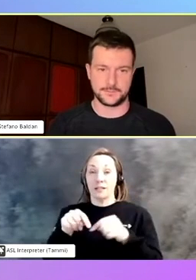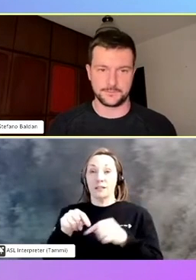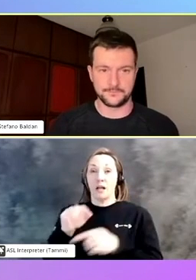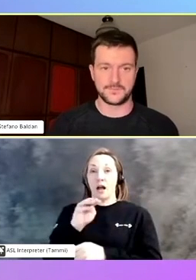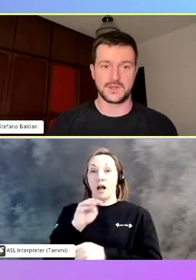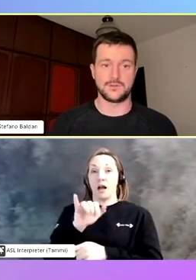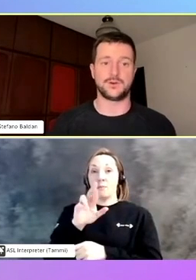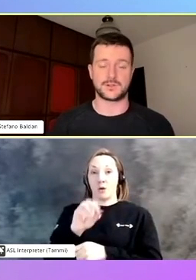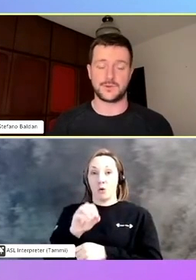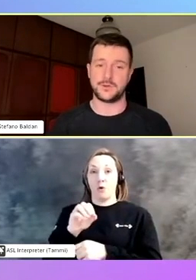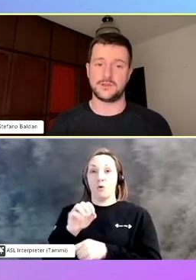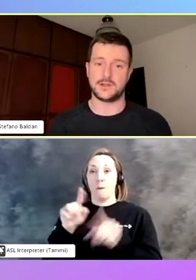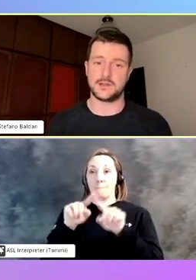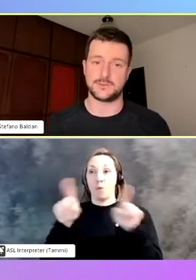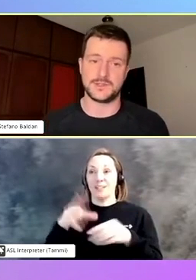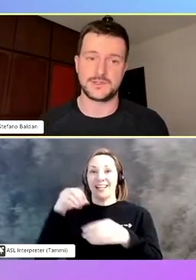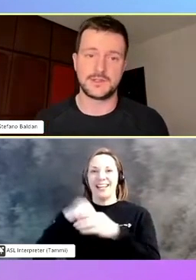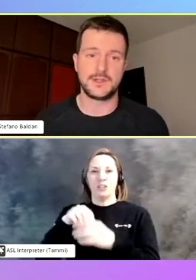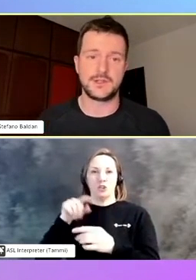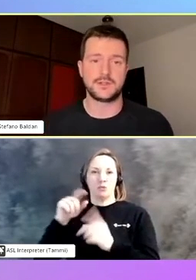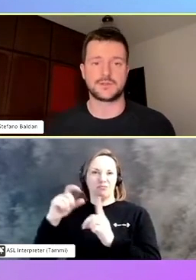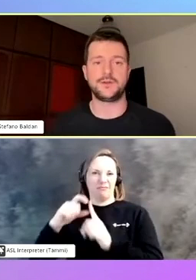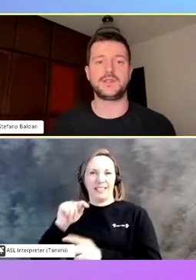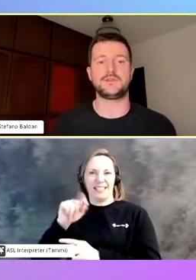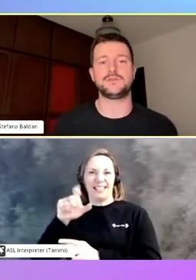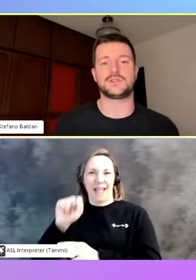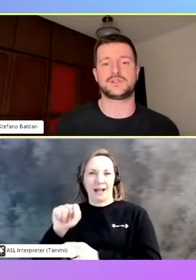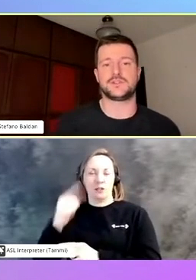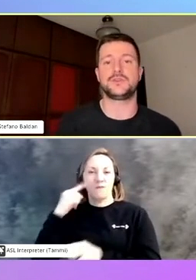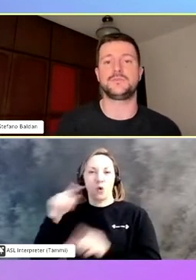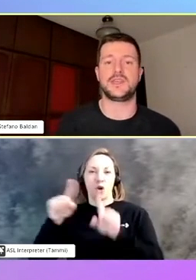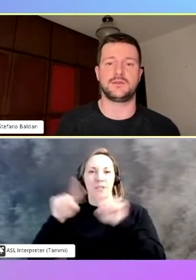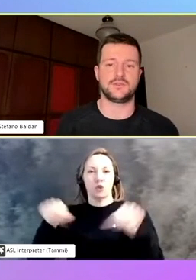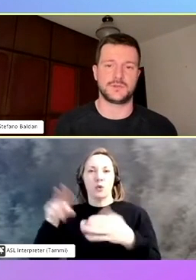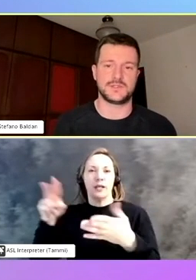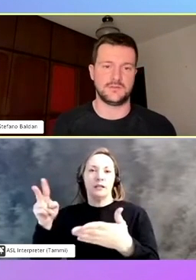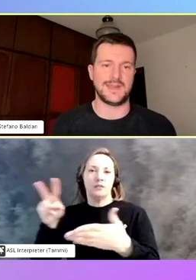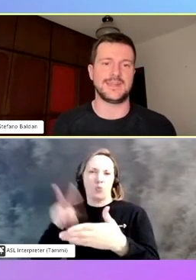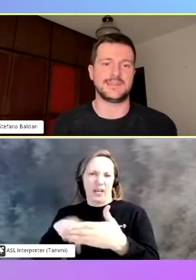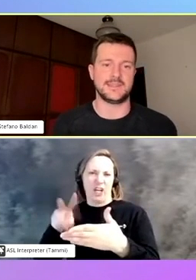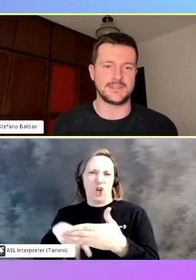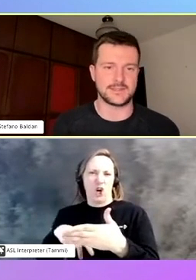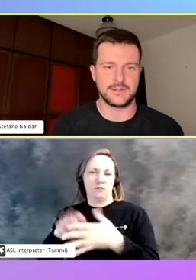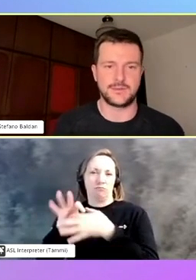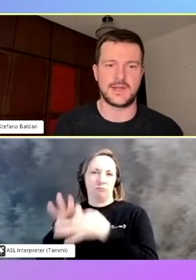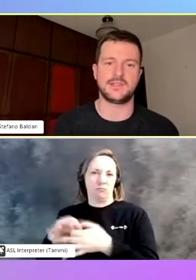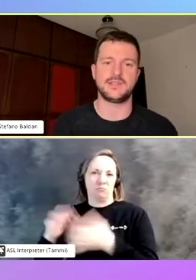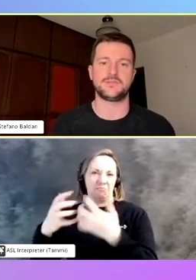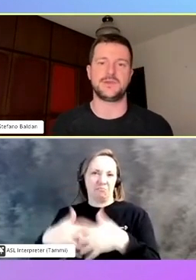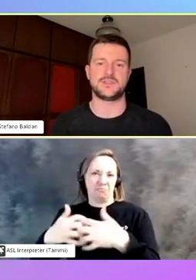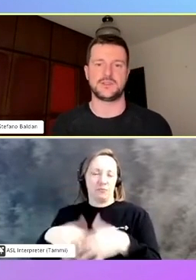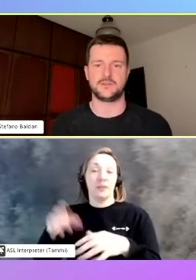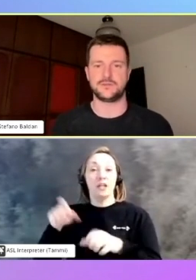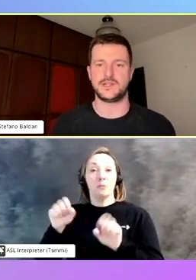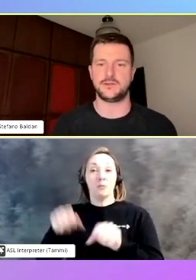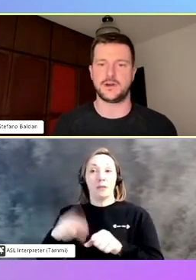we can't make these tools fully accessible to everyone and detect this idea a step further, focusing on creating awesome experiences with people